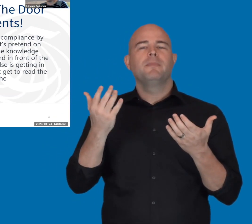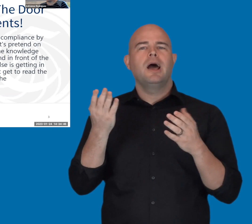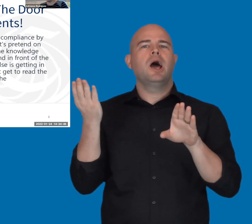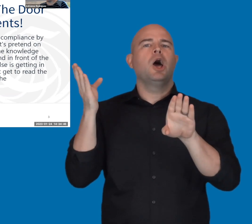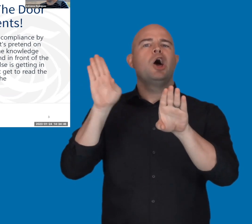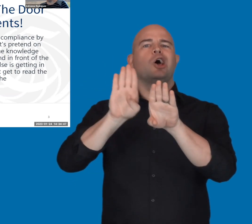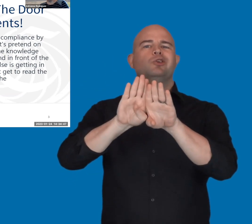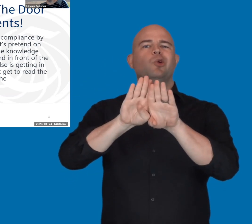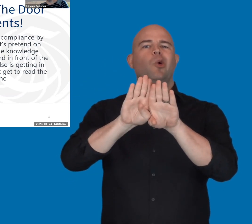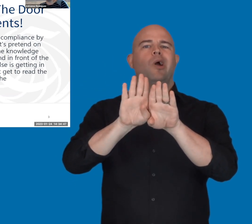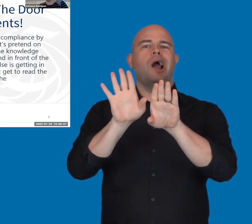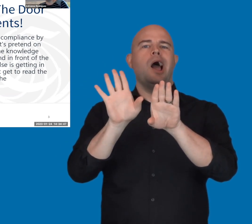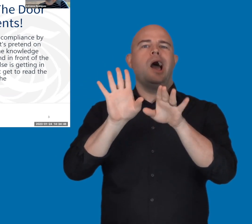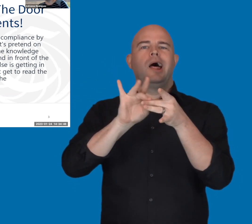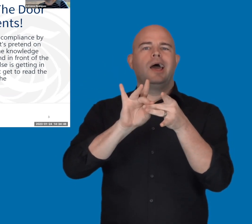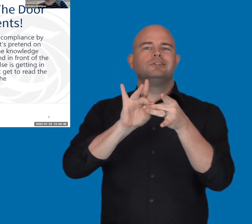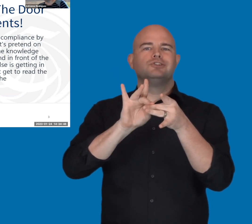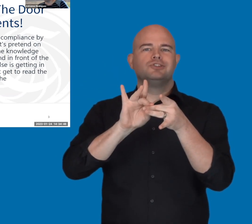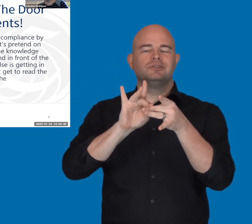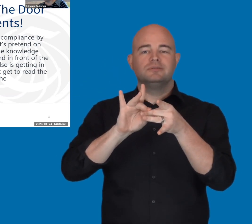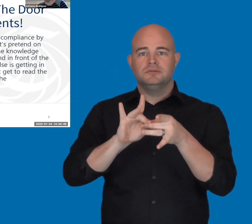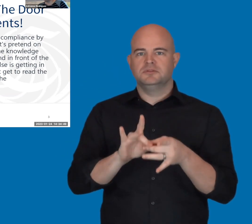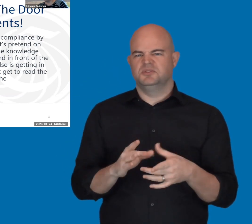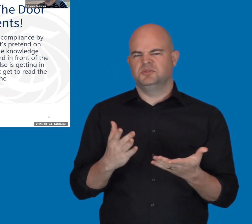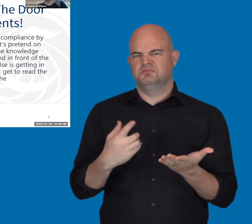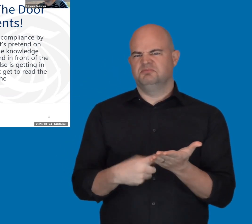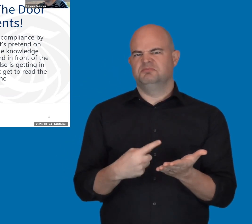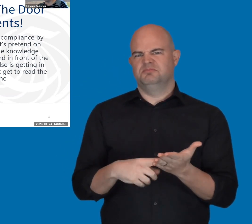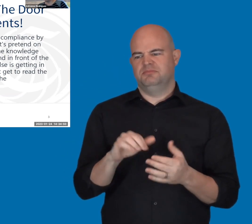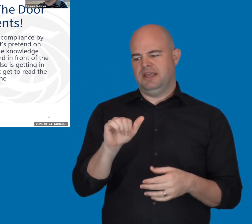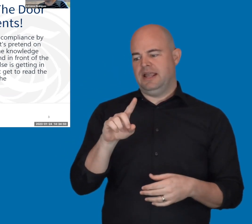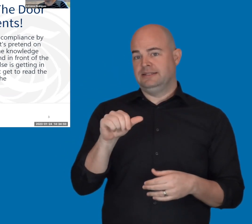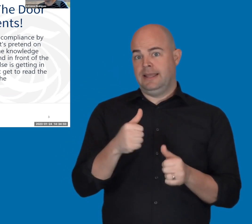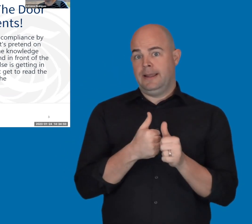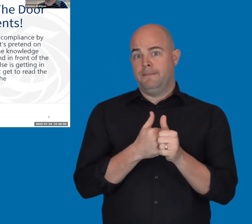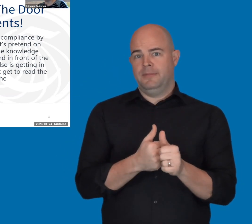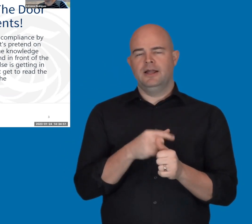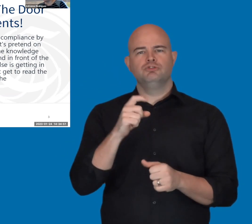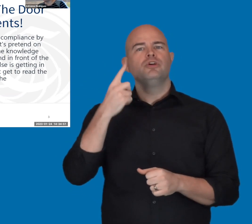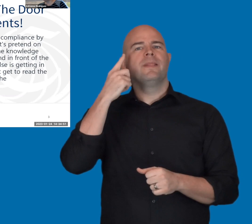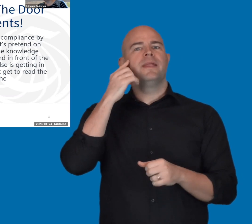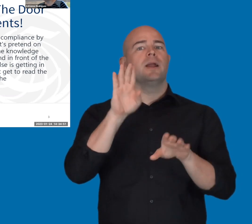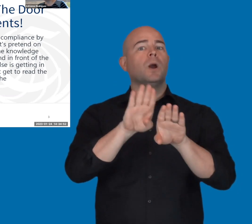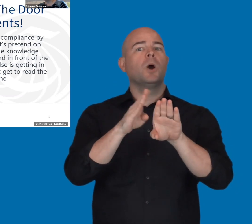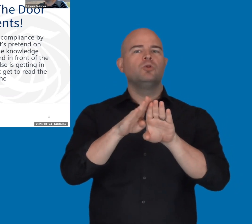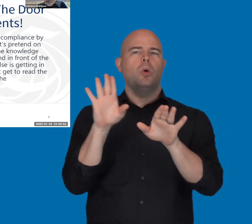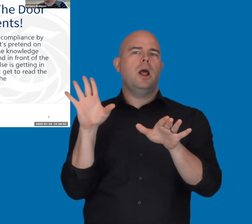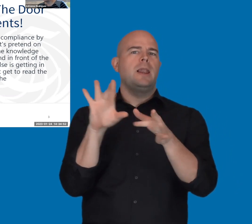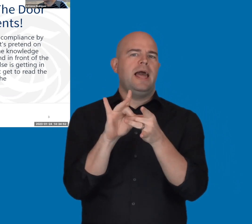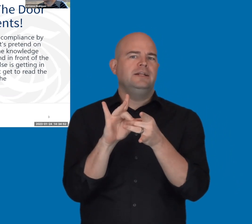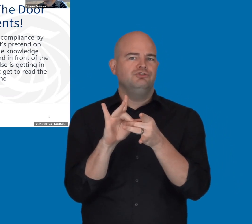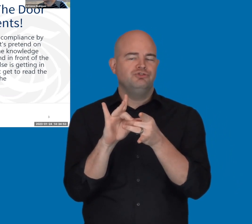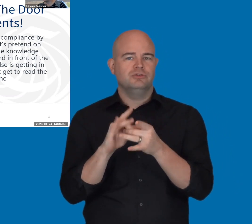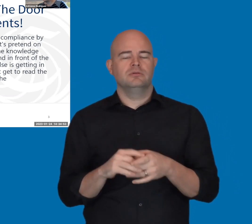So, let's begin our discussion of ADA compliance by thinking about a latched door. Let's pretend that on the other side